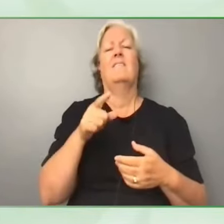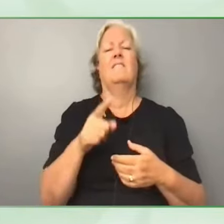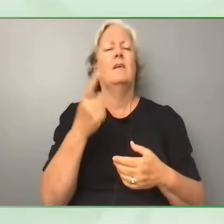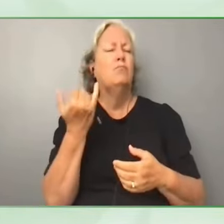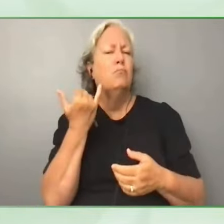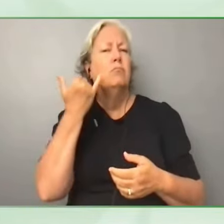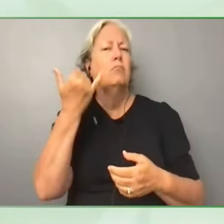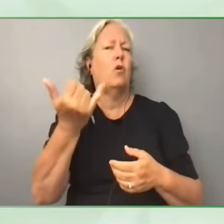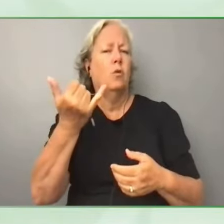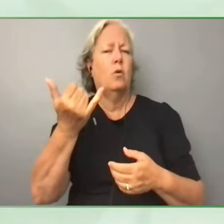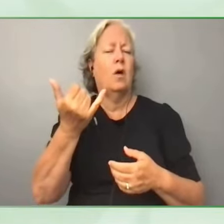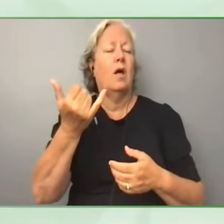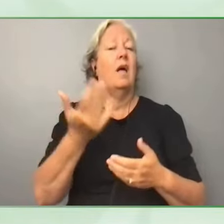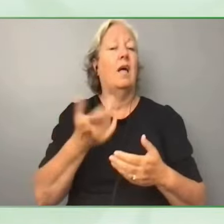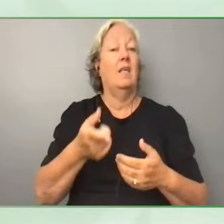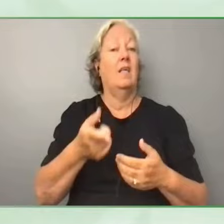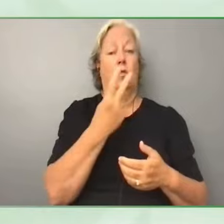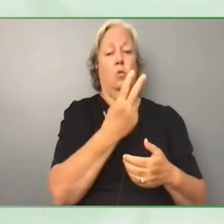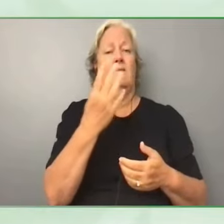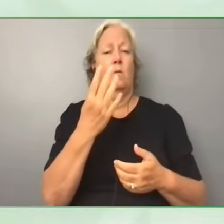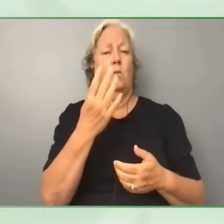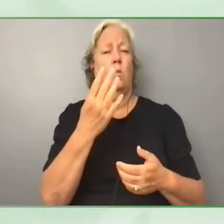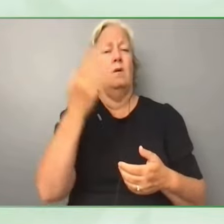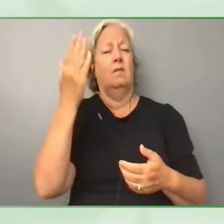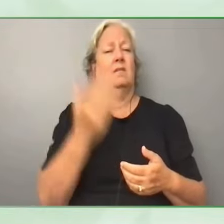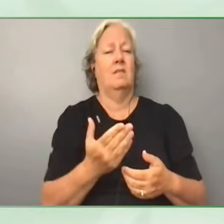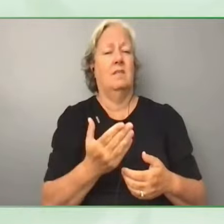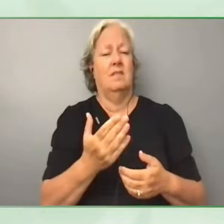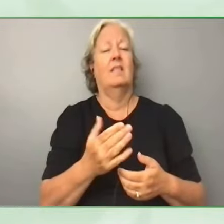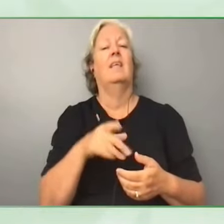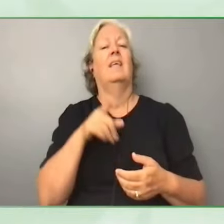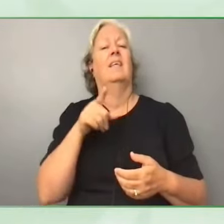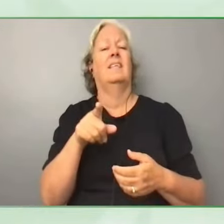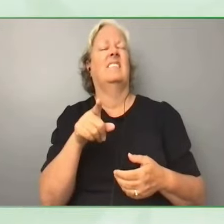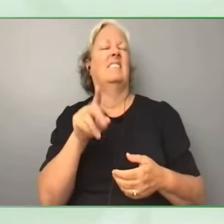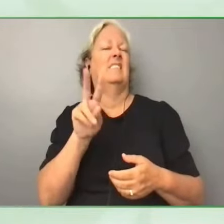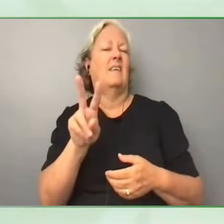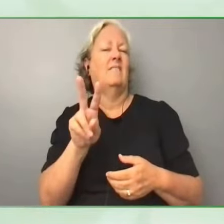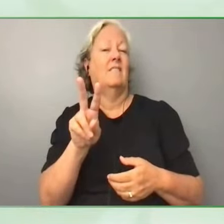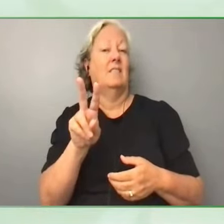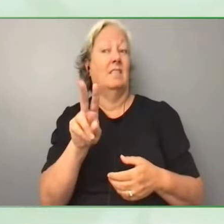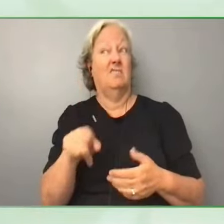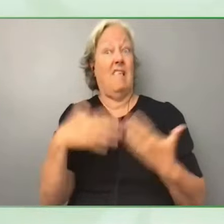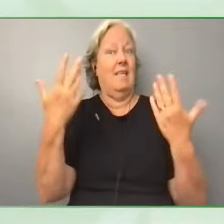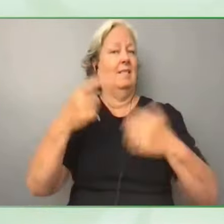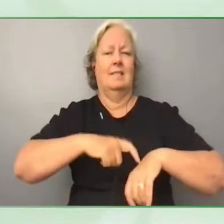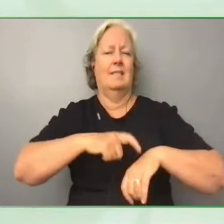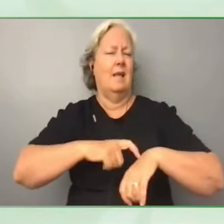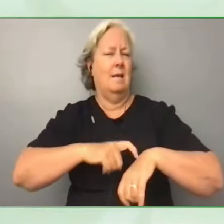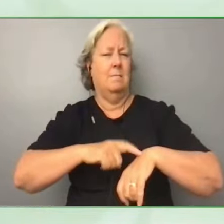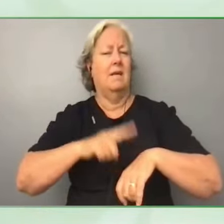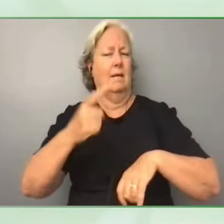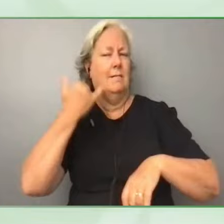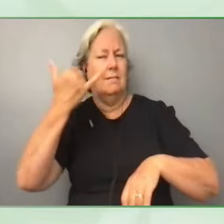24-hour seven days and practically initially this hotline service was for persons from residential institutions, and now it's a